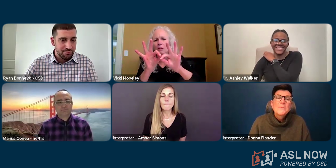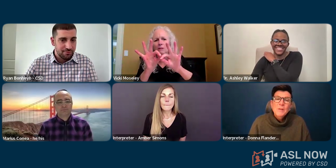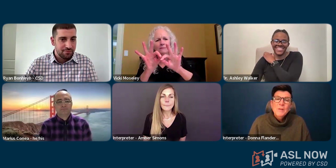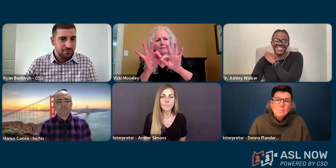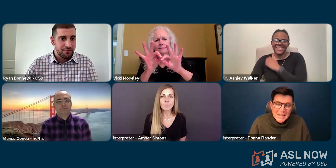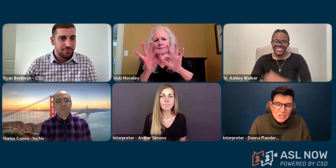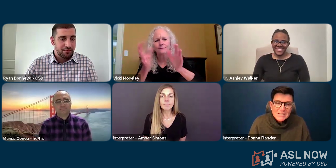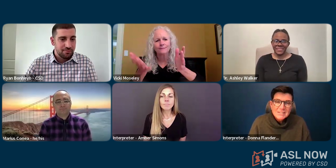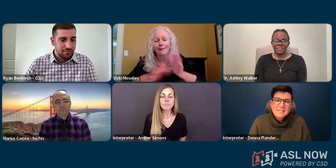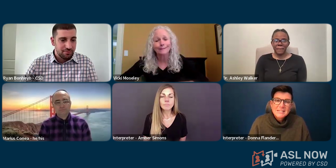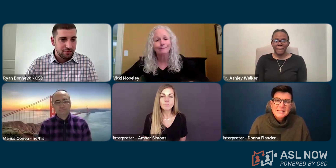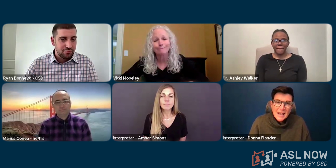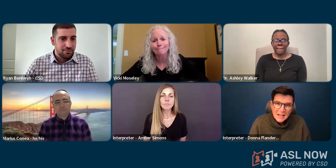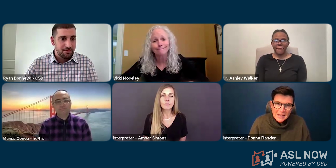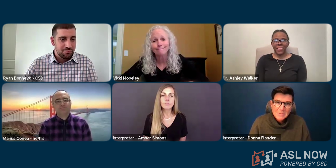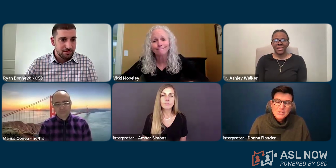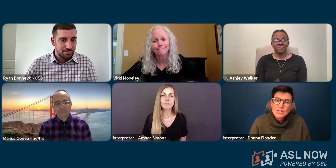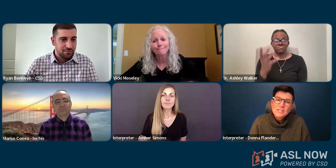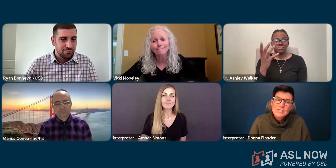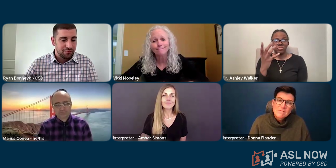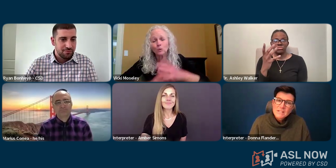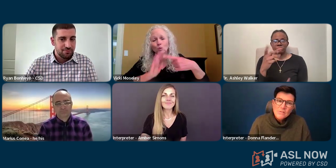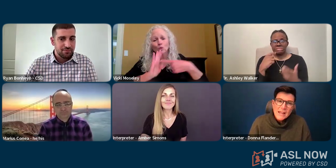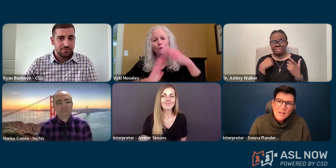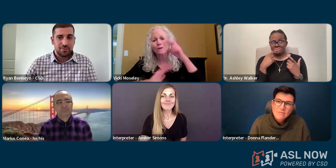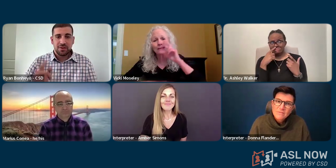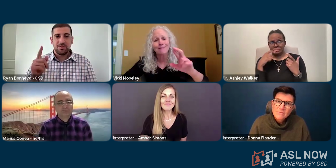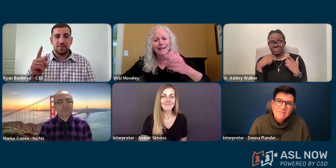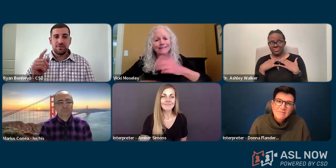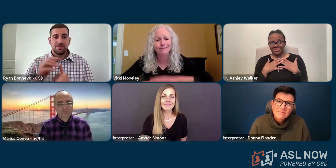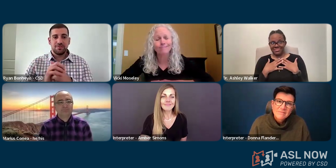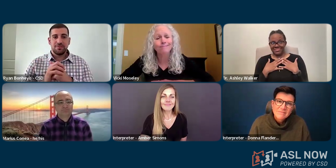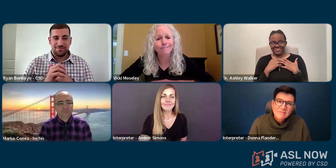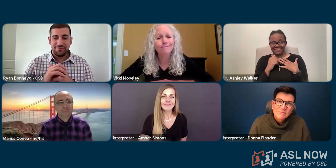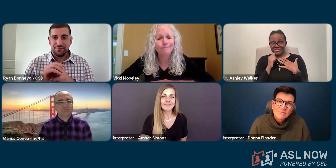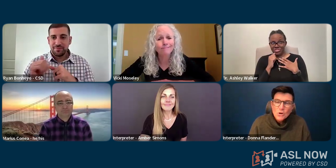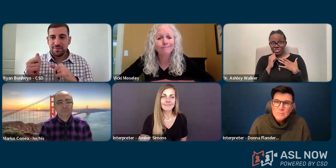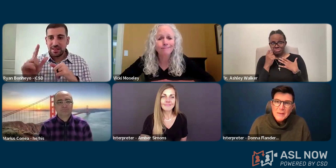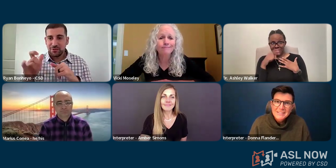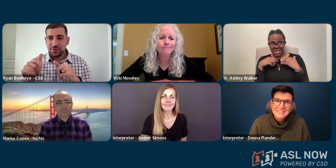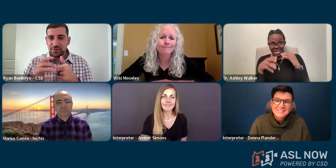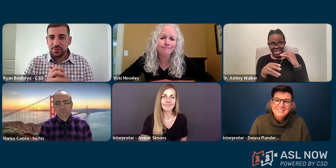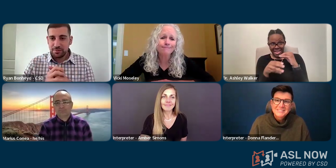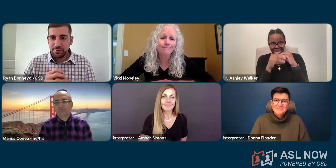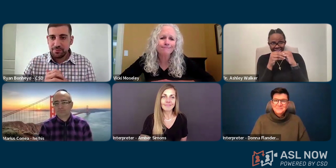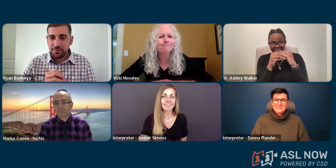So patience time just slow down. Show respect.